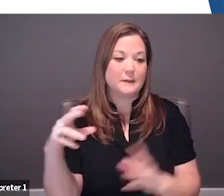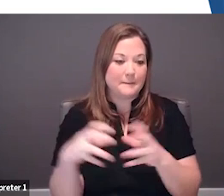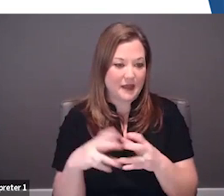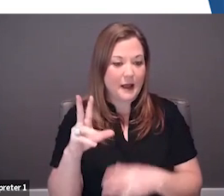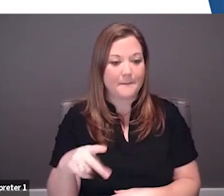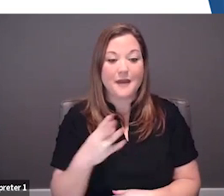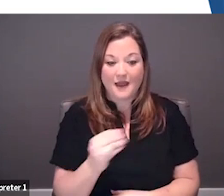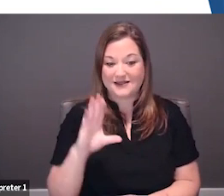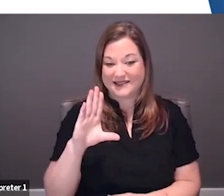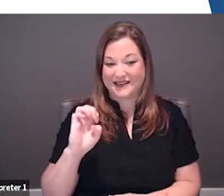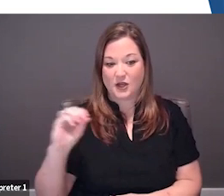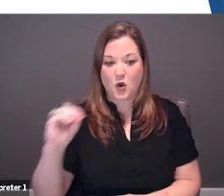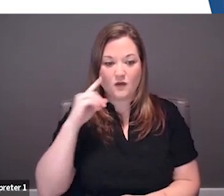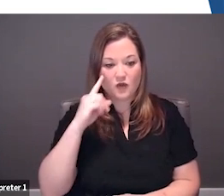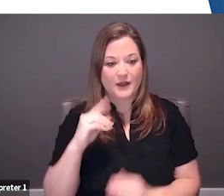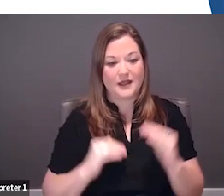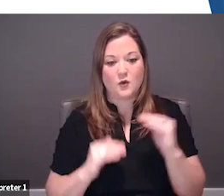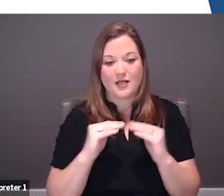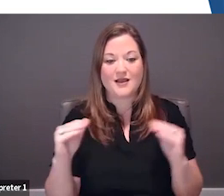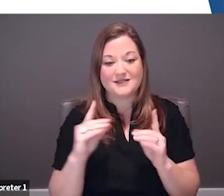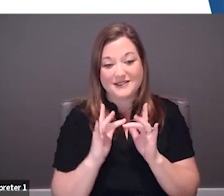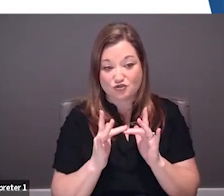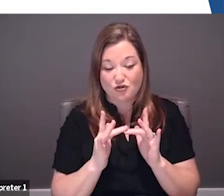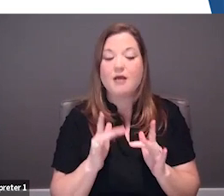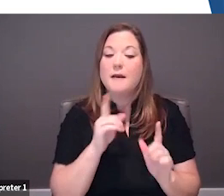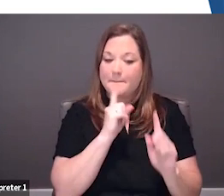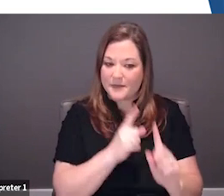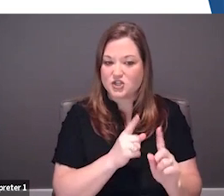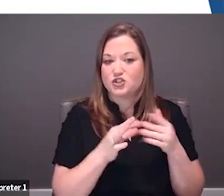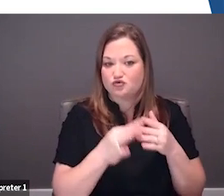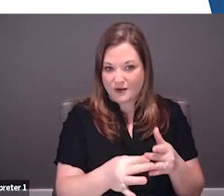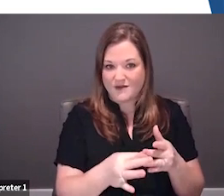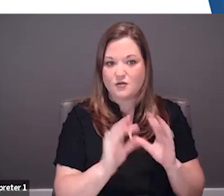We are a mission-driven organization and a corporate member of the IAAP,